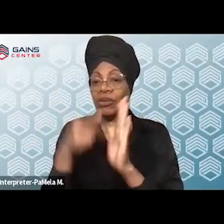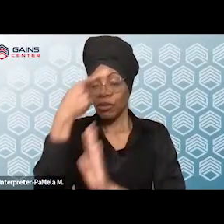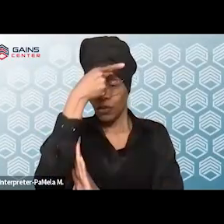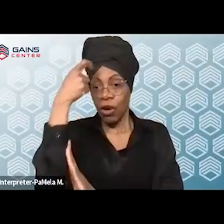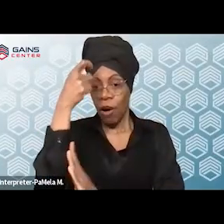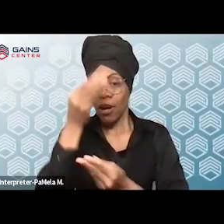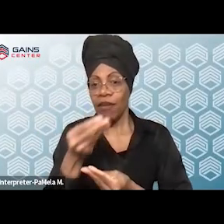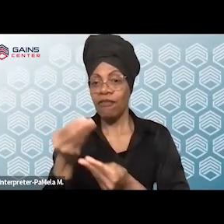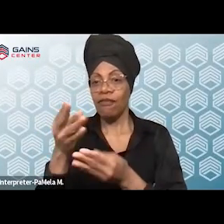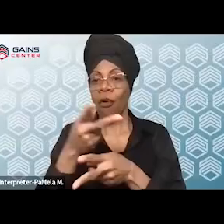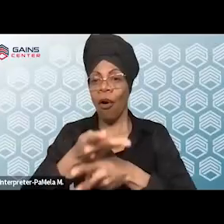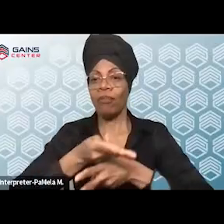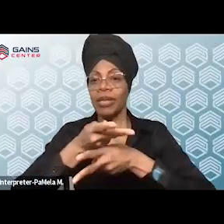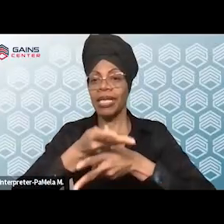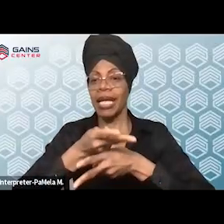a little bit closer.